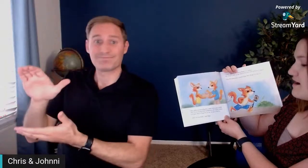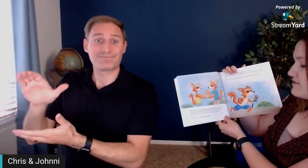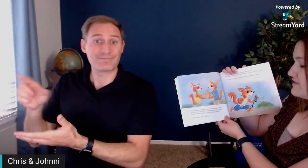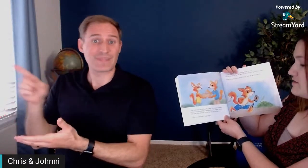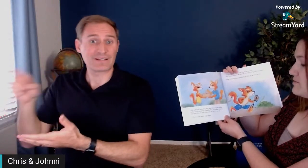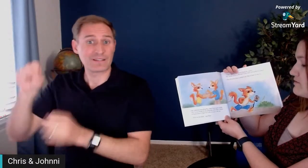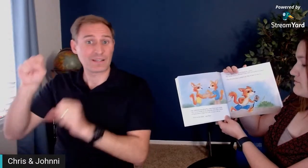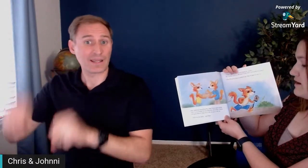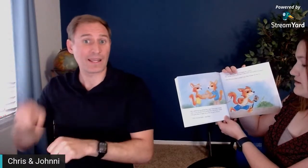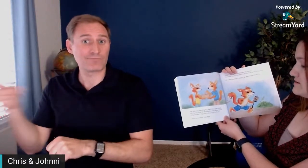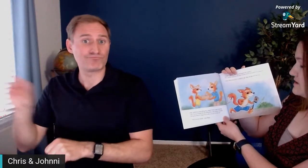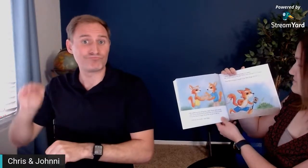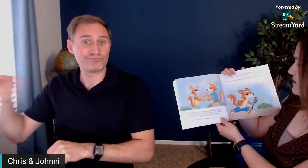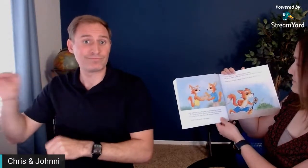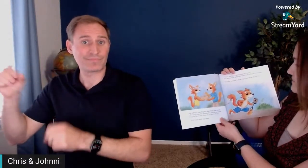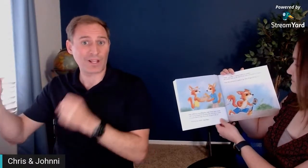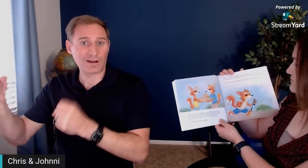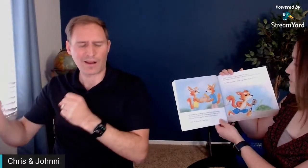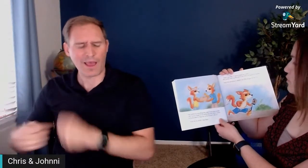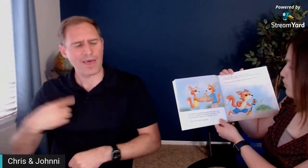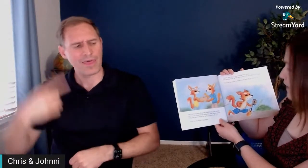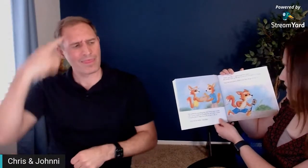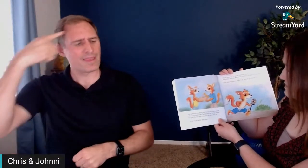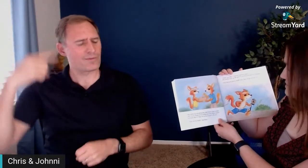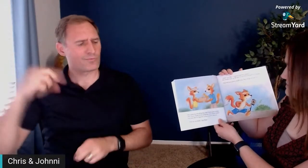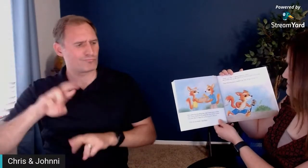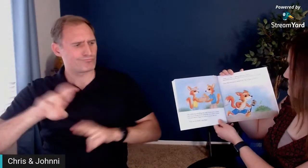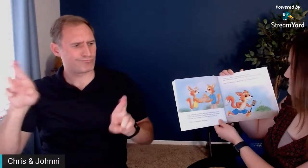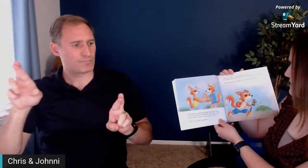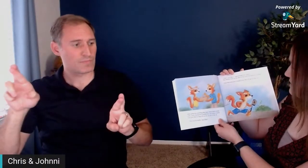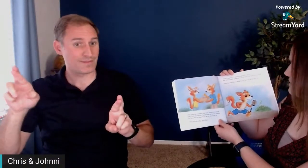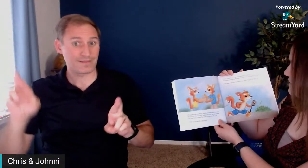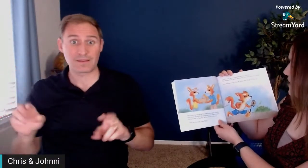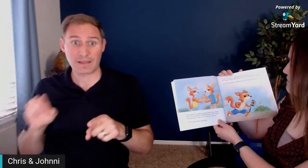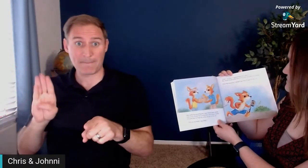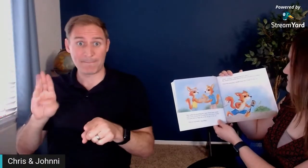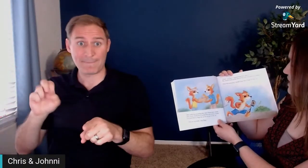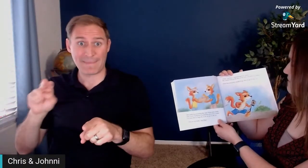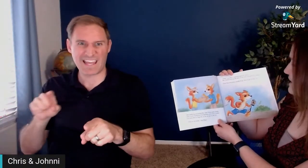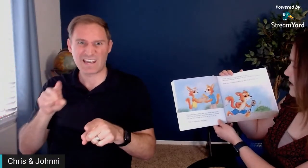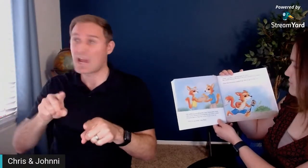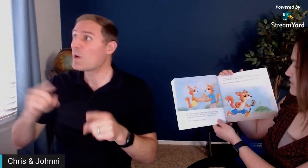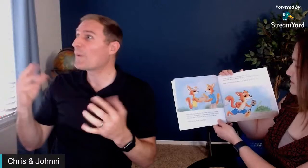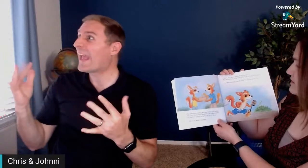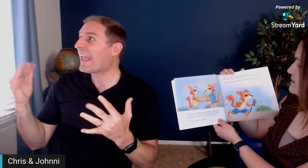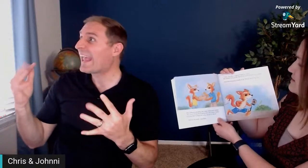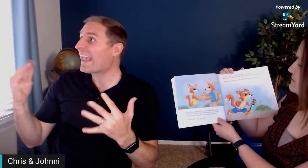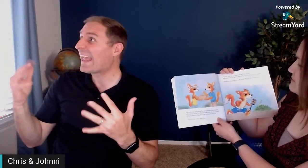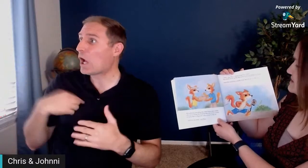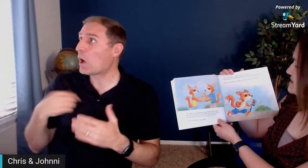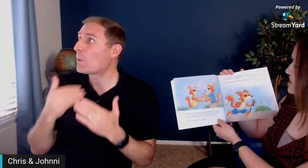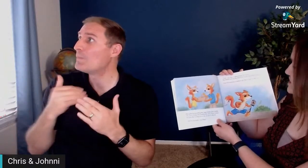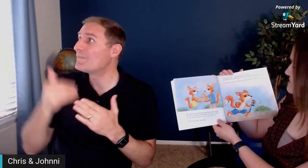i think we are ready says papa wait says ben i almost forgot my camera then dashes